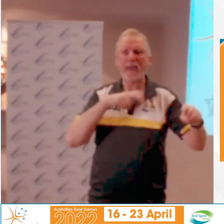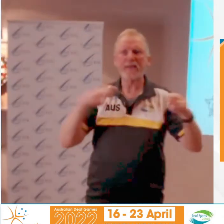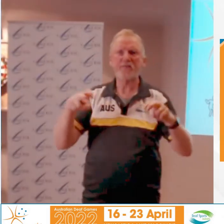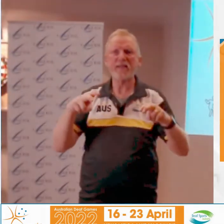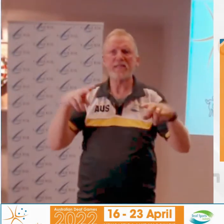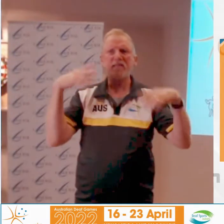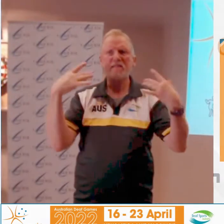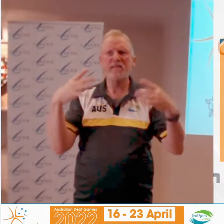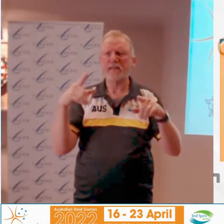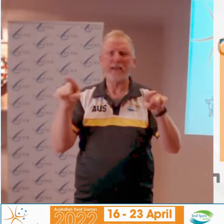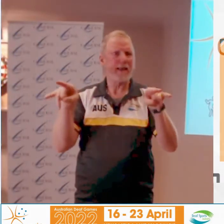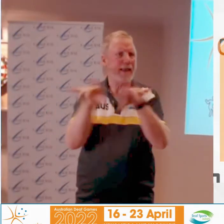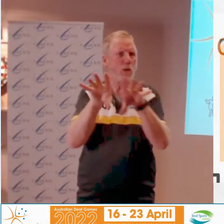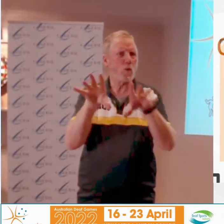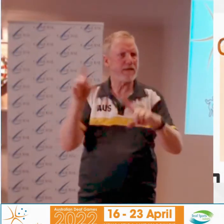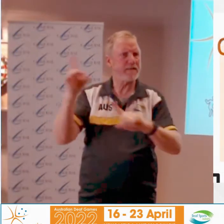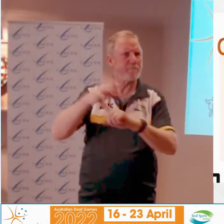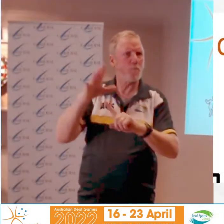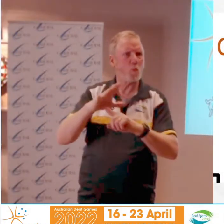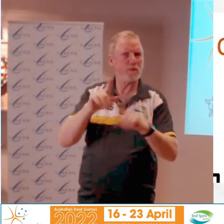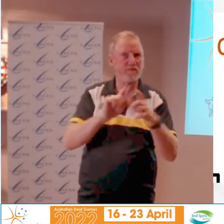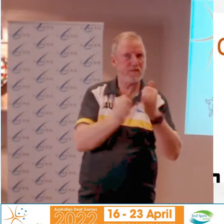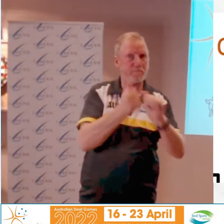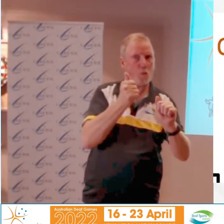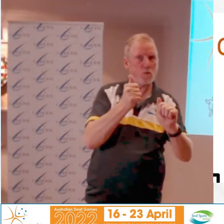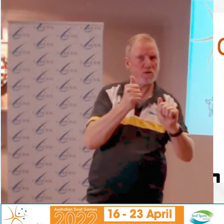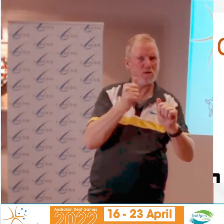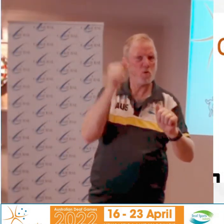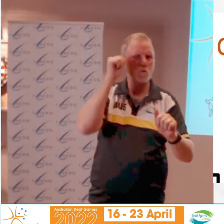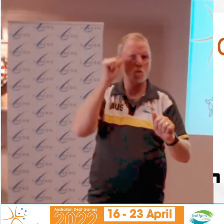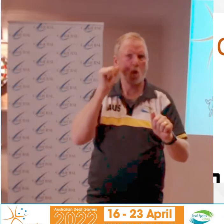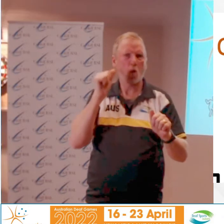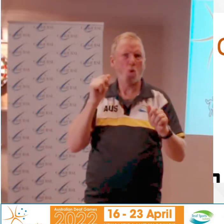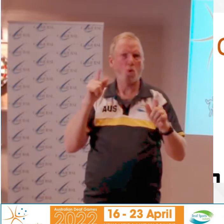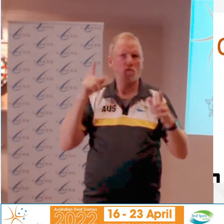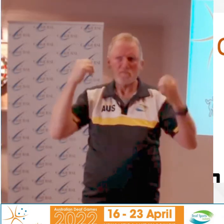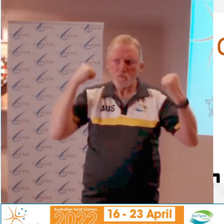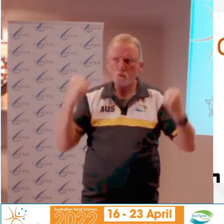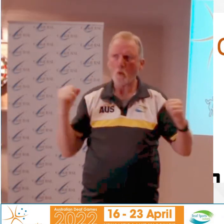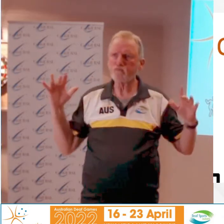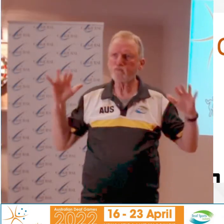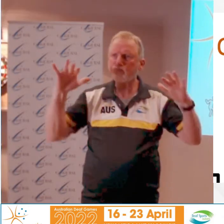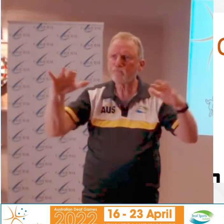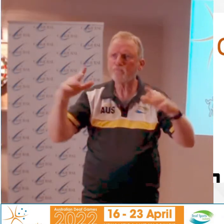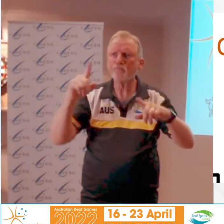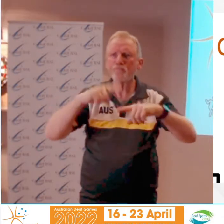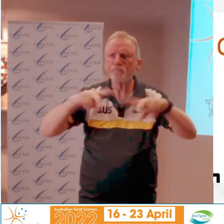so as long as along with the sports we've got some other activities as well we know that there's